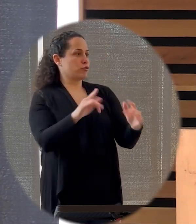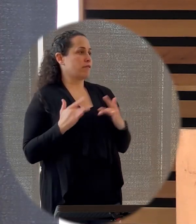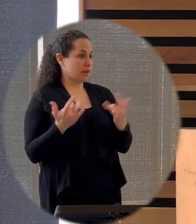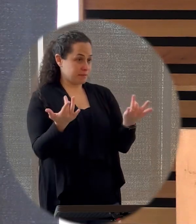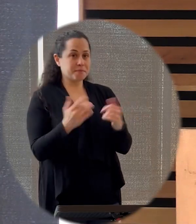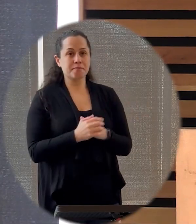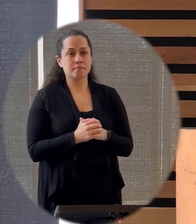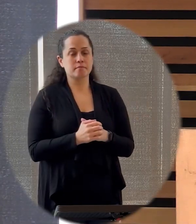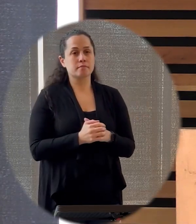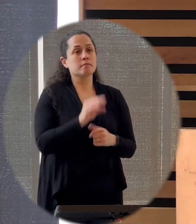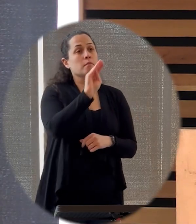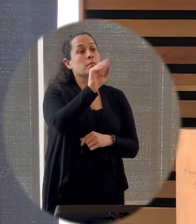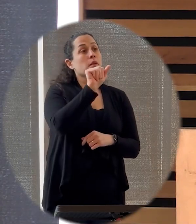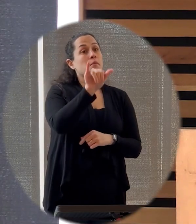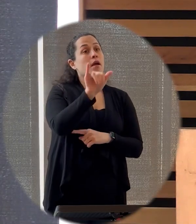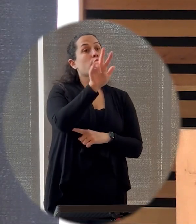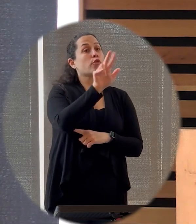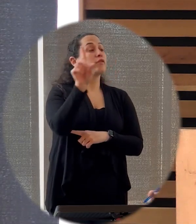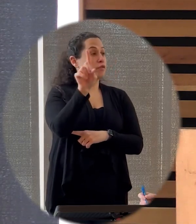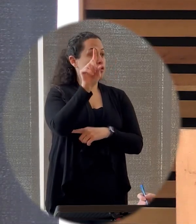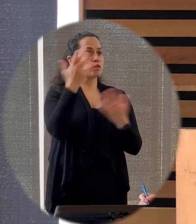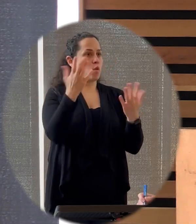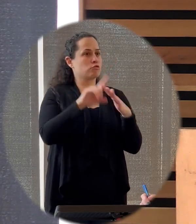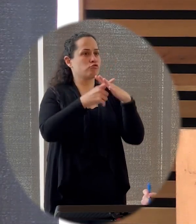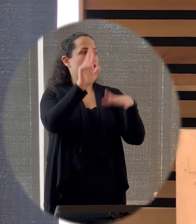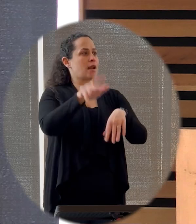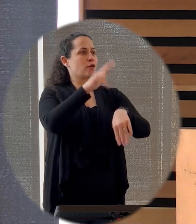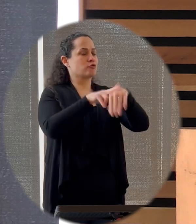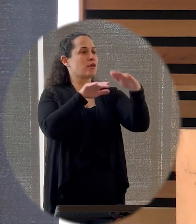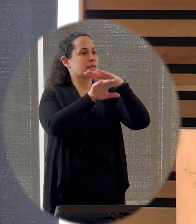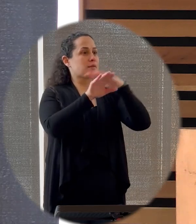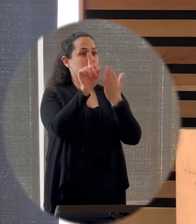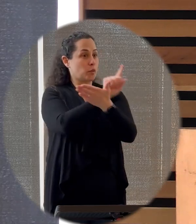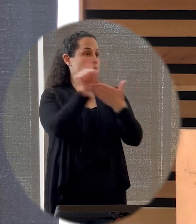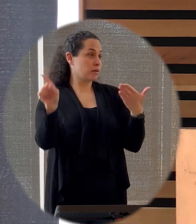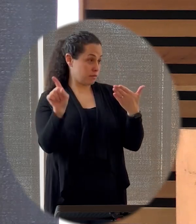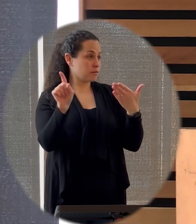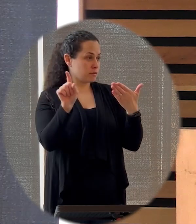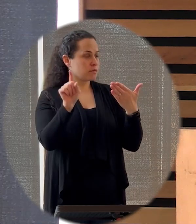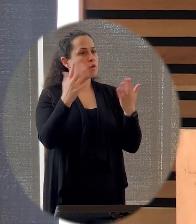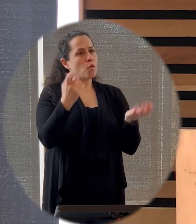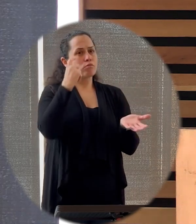May 31st marks the start of National AccessAbility Week, a time to celebrate the leadership and